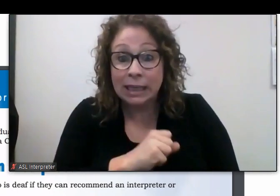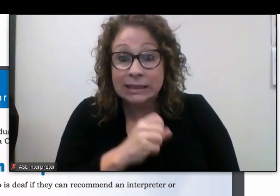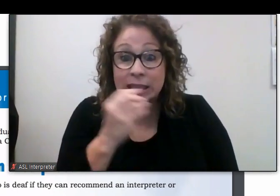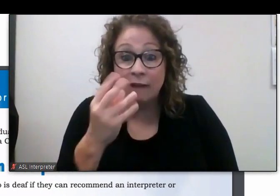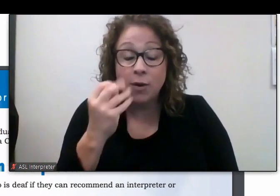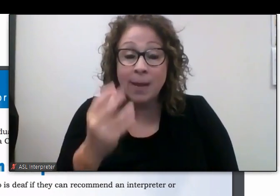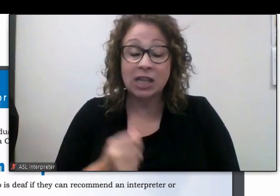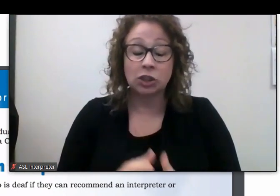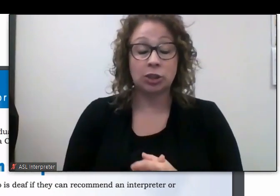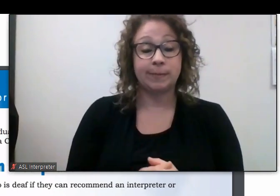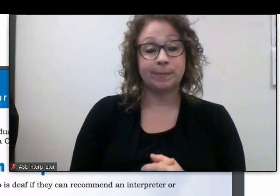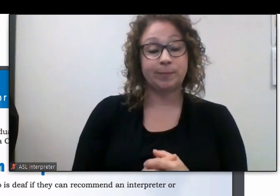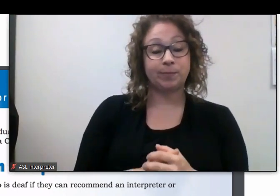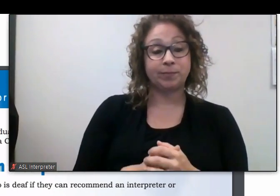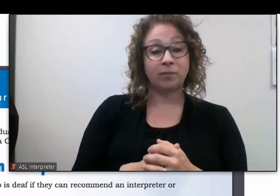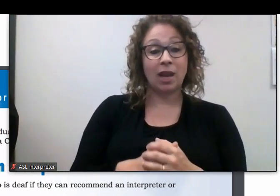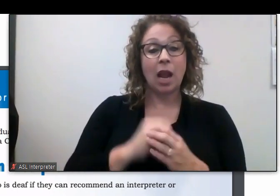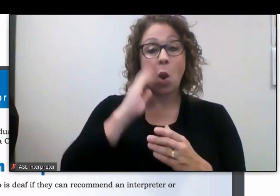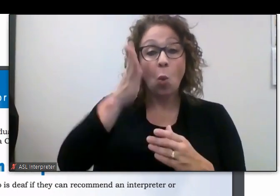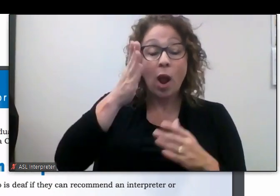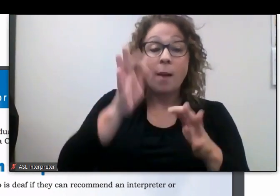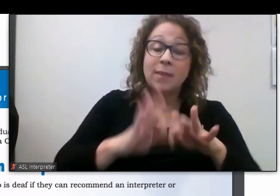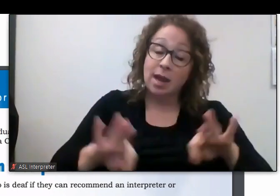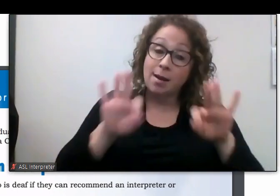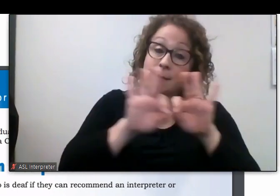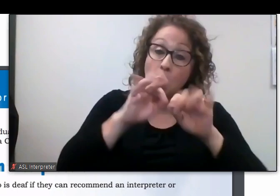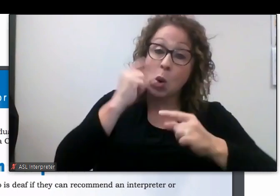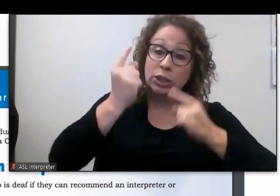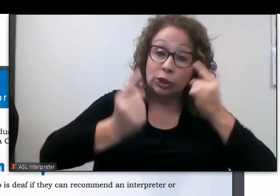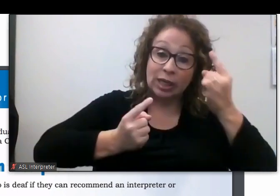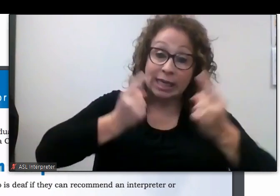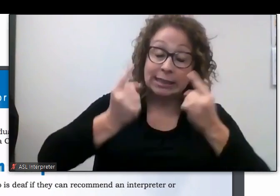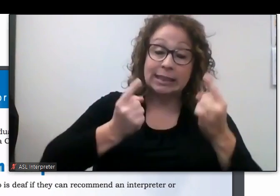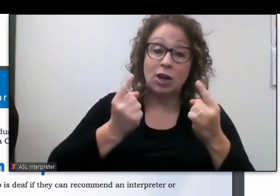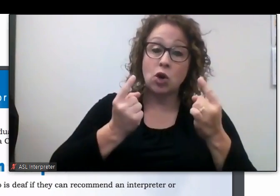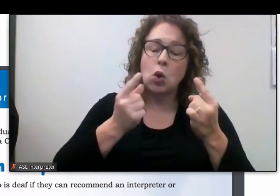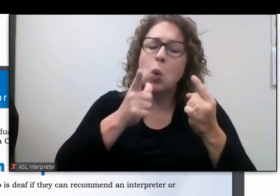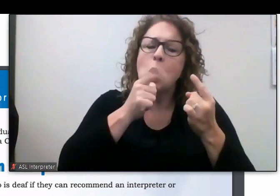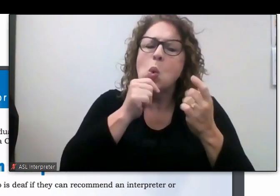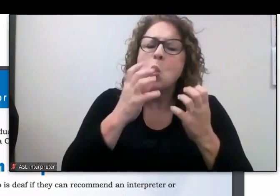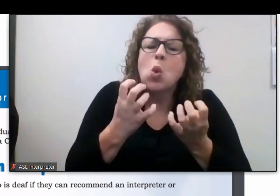It will be important to consider the audience, you know,